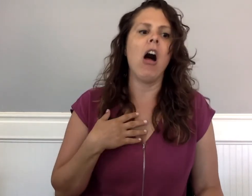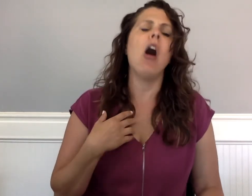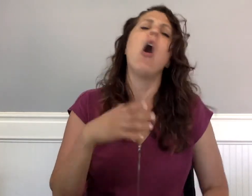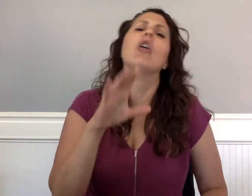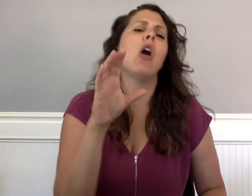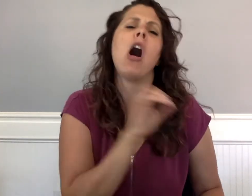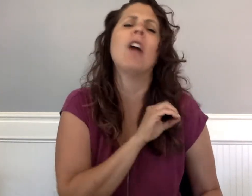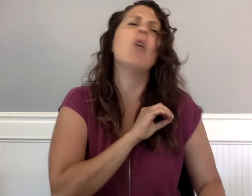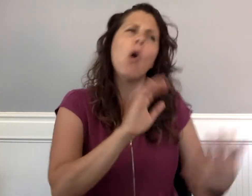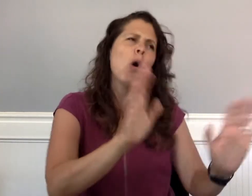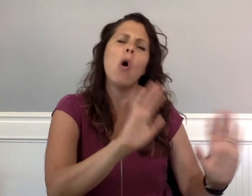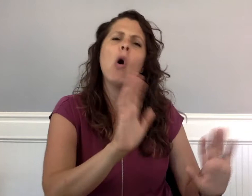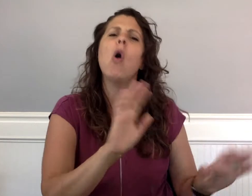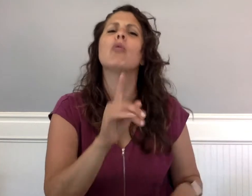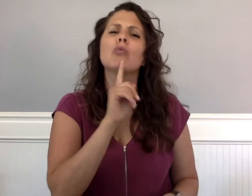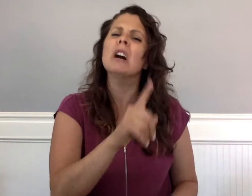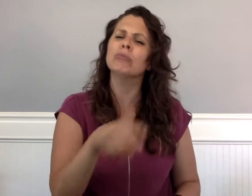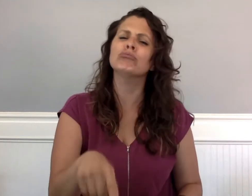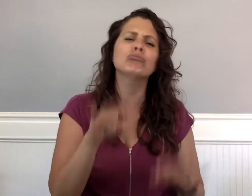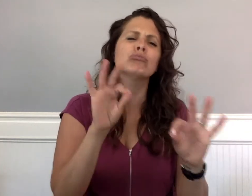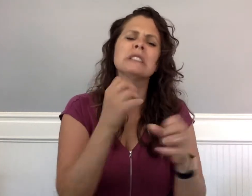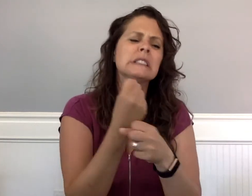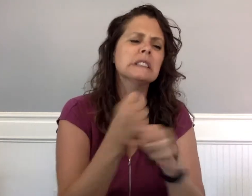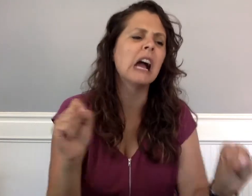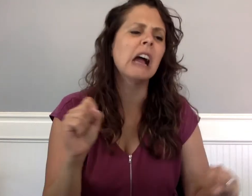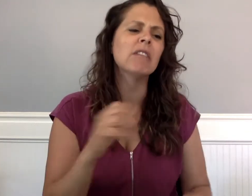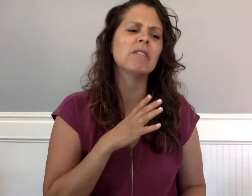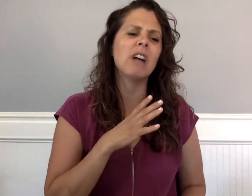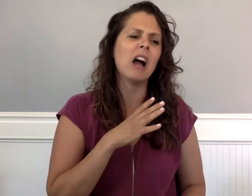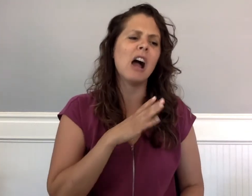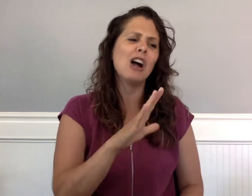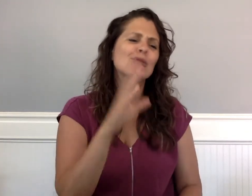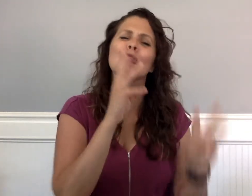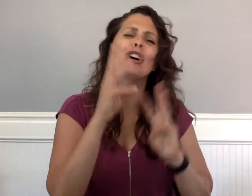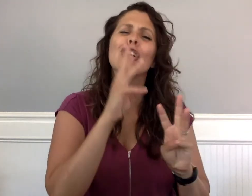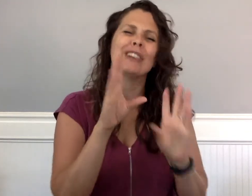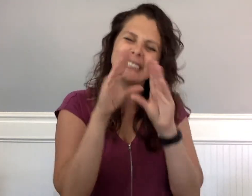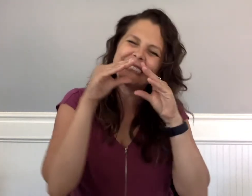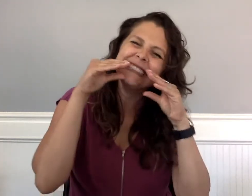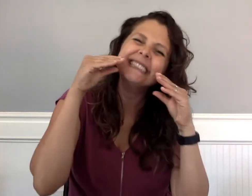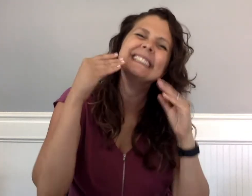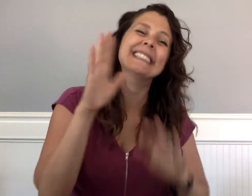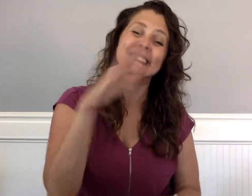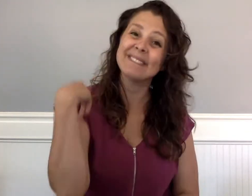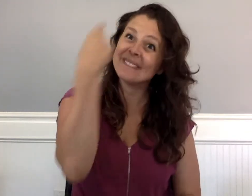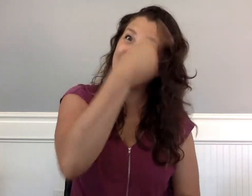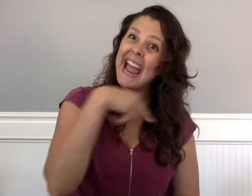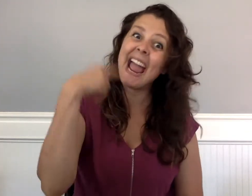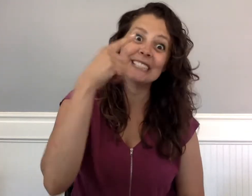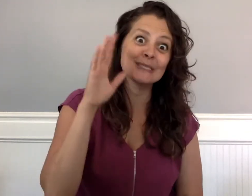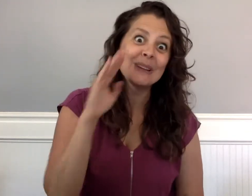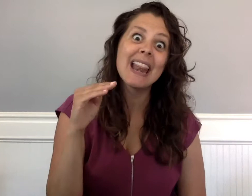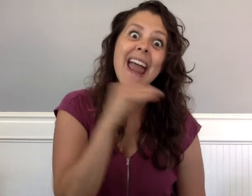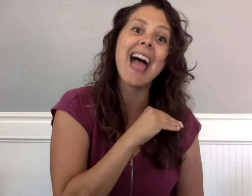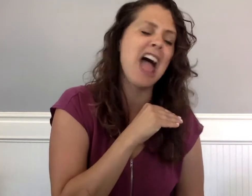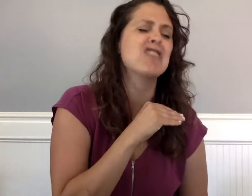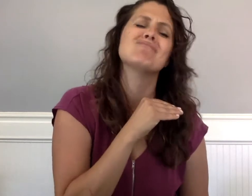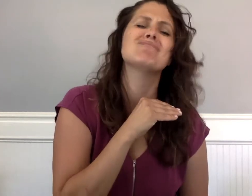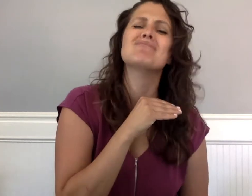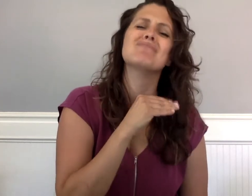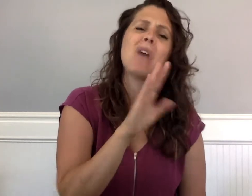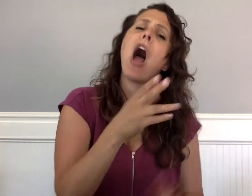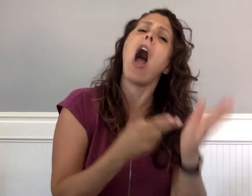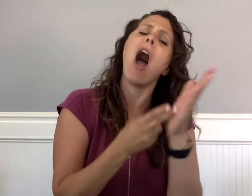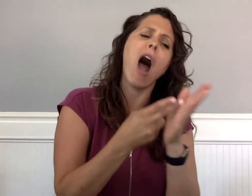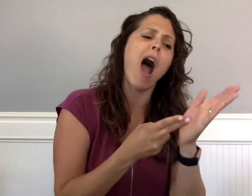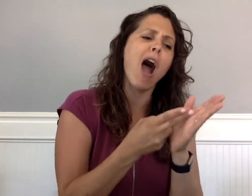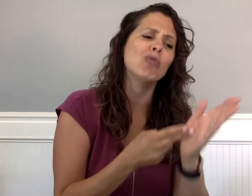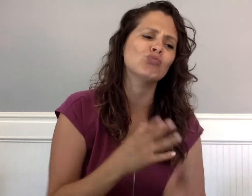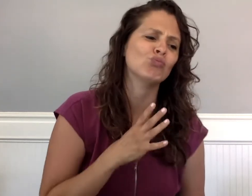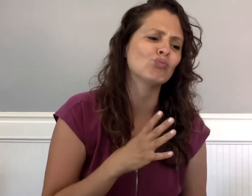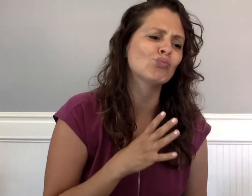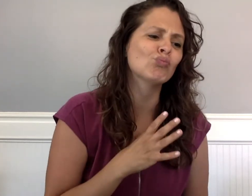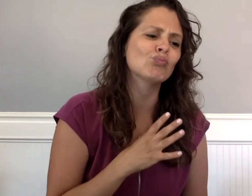“It’s perfectly safe,” Oliver assured her with a brilliant smile. “Would this face lie?”